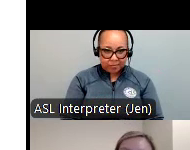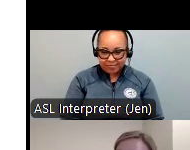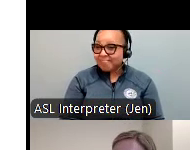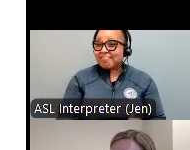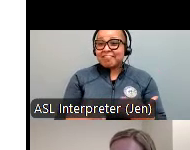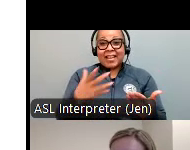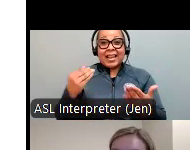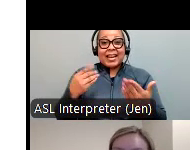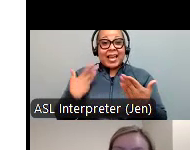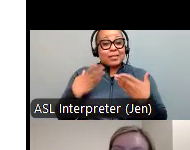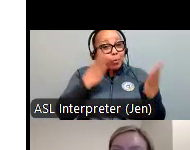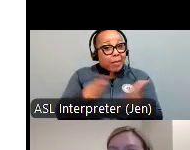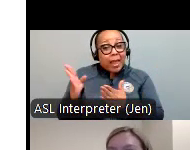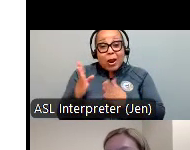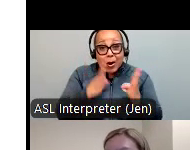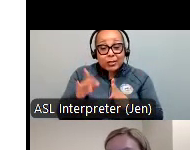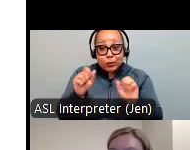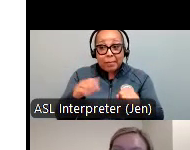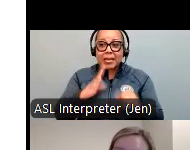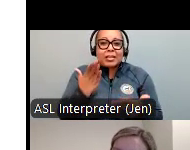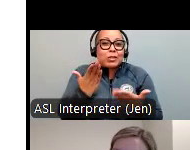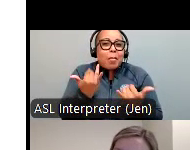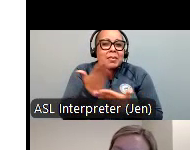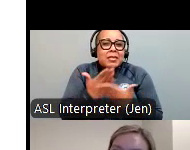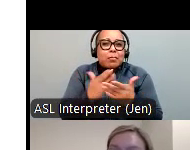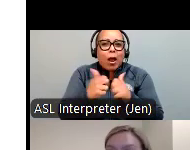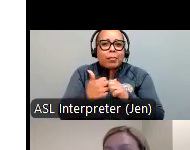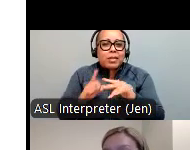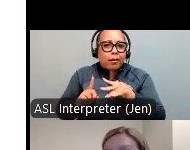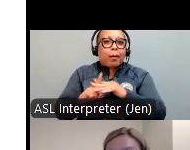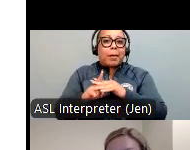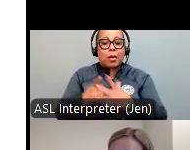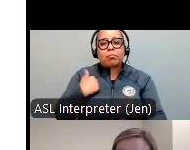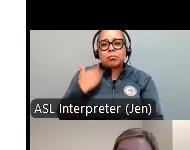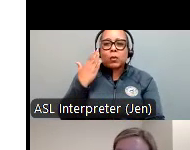As prepared as you can be, there may still be some problems that come up. We know that travel can be